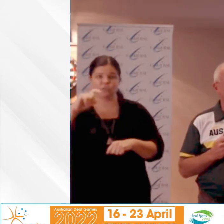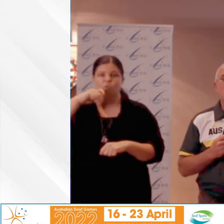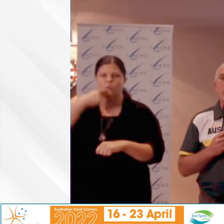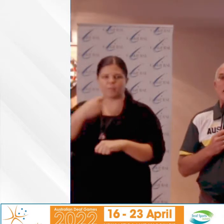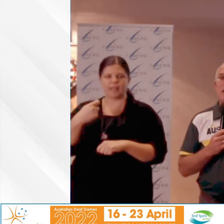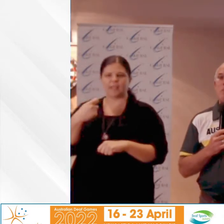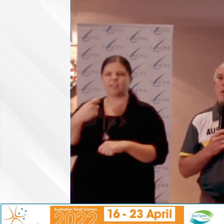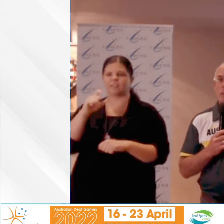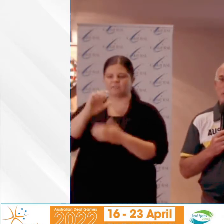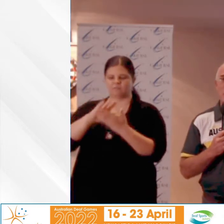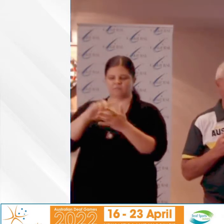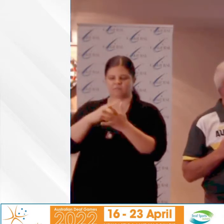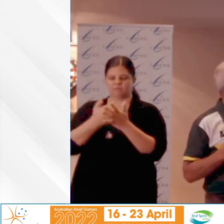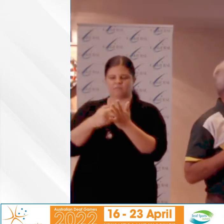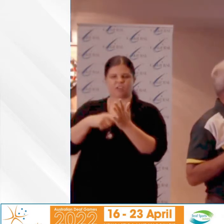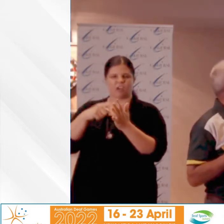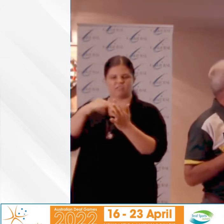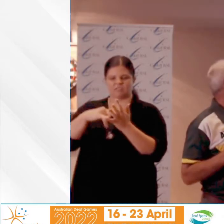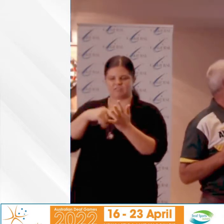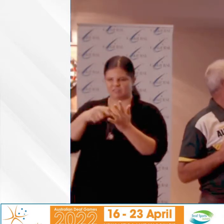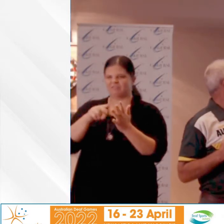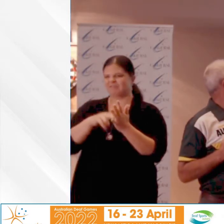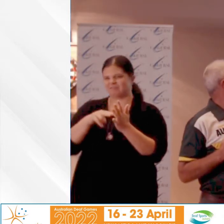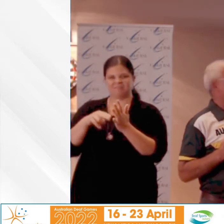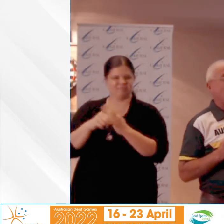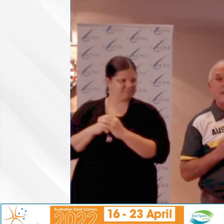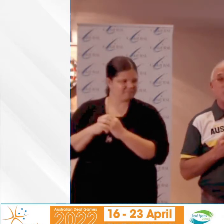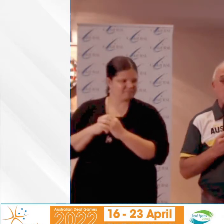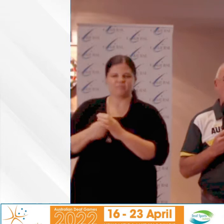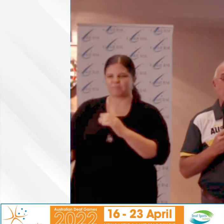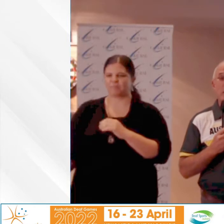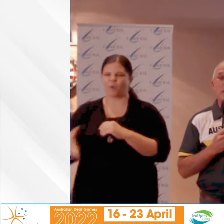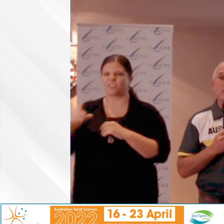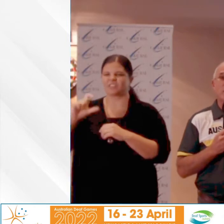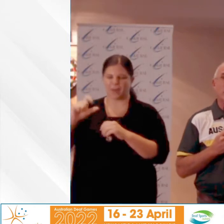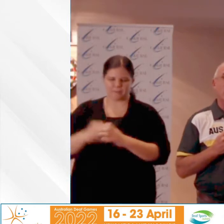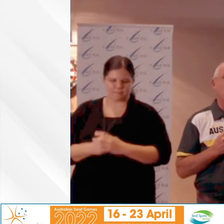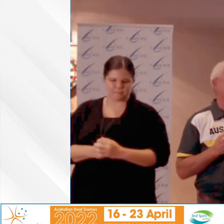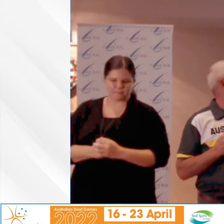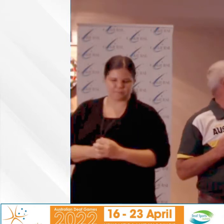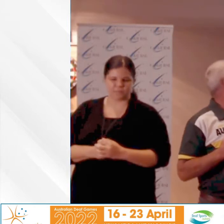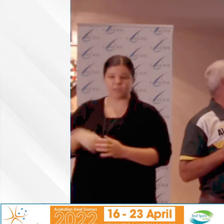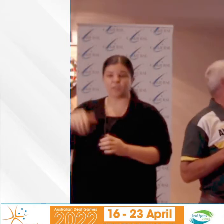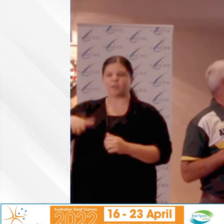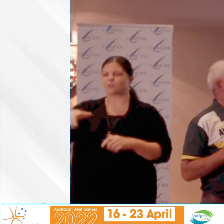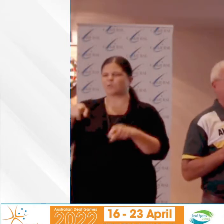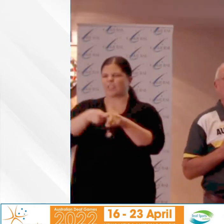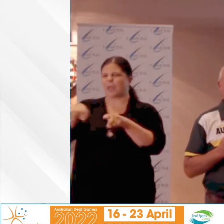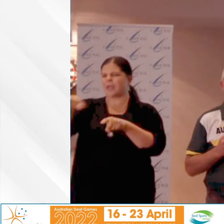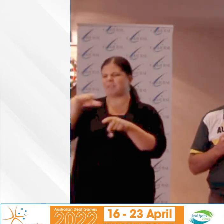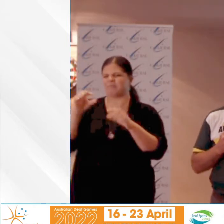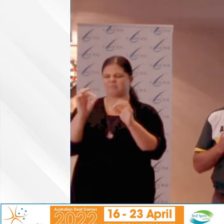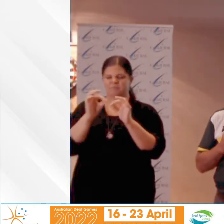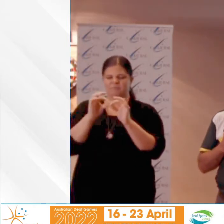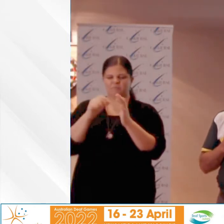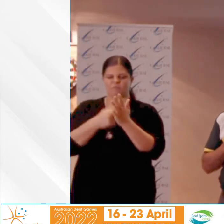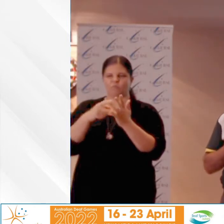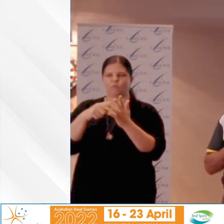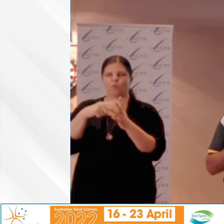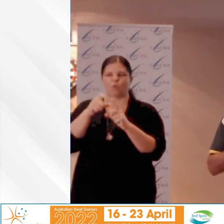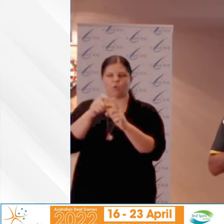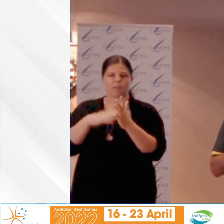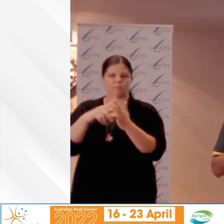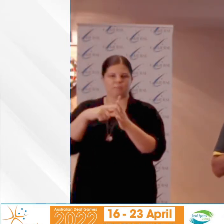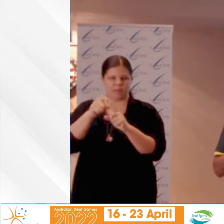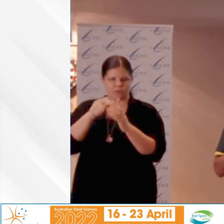Charlestown bowls club basketball as i say is uh at Broadmeadow rugby sevens is a small rugby field